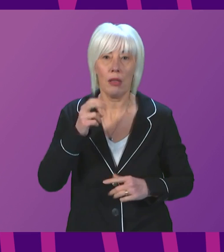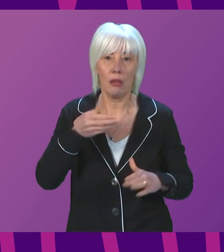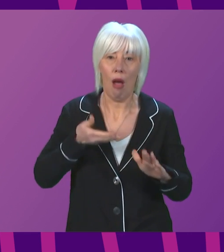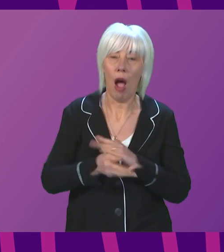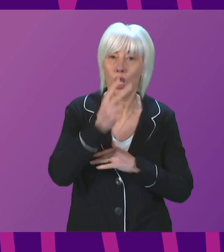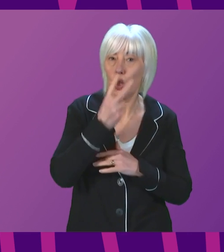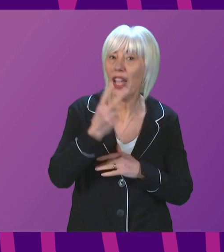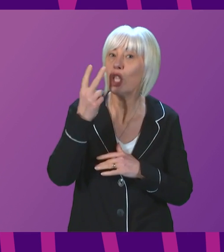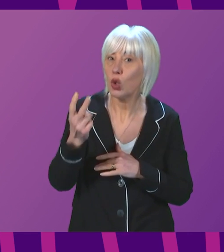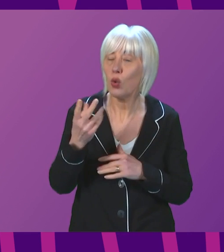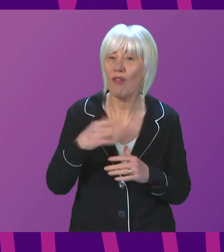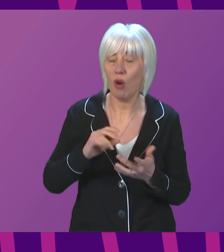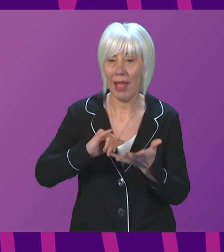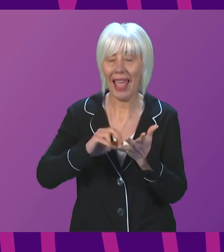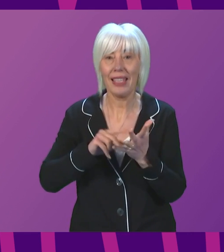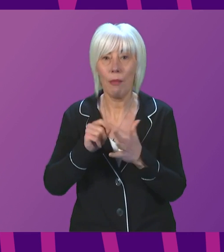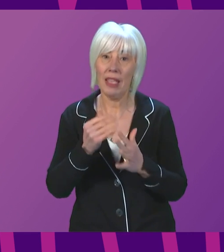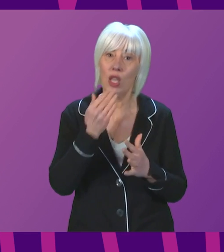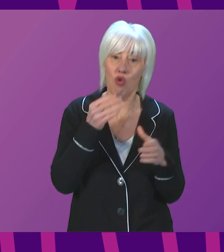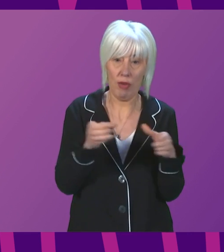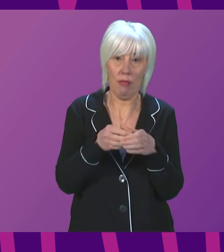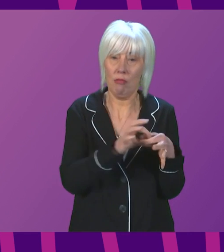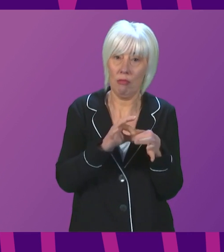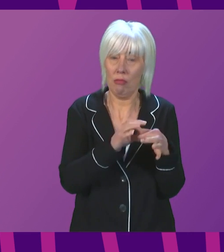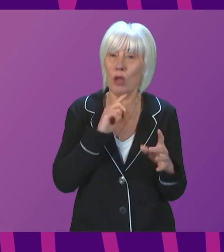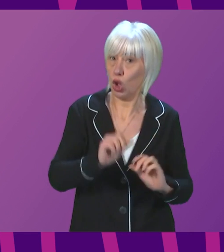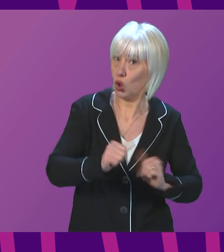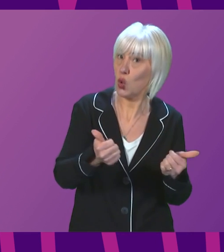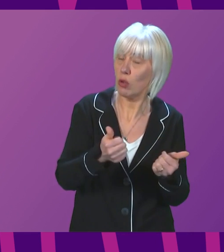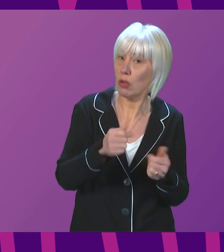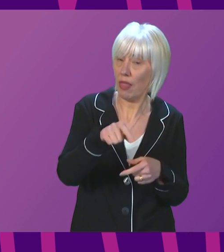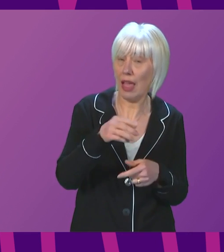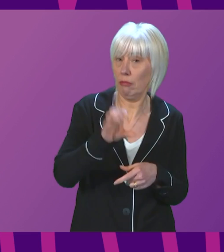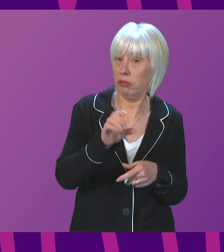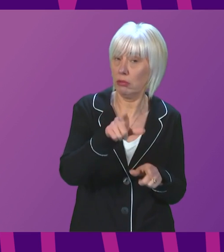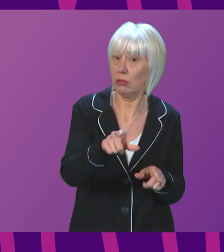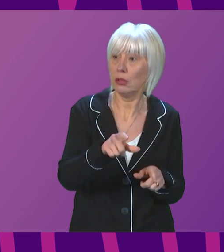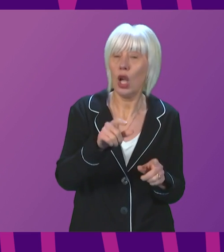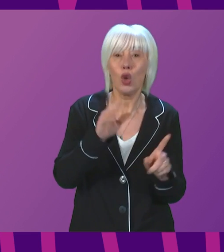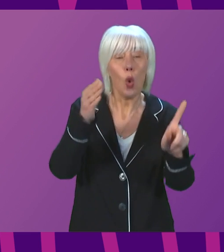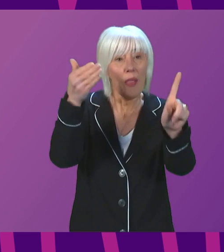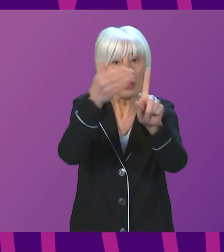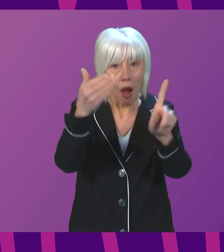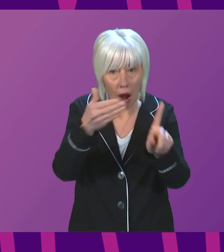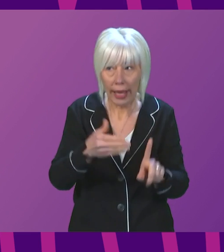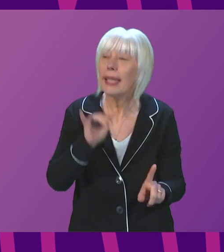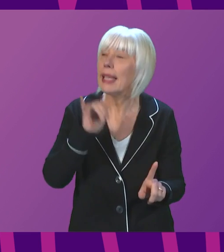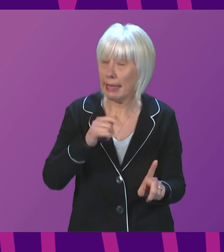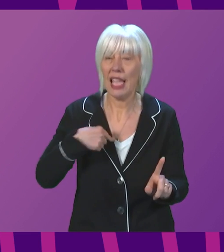SNP-Green Government, is a good thing. We will not just set the targets but take the action to help meet those targets, and